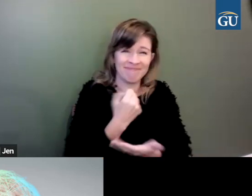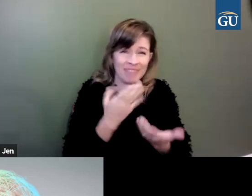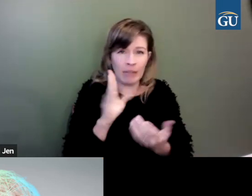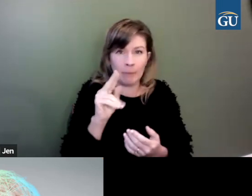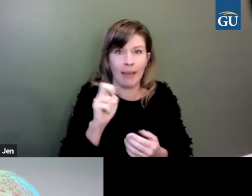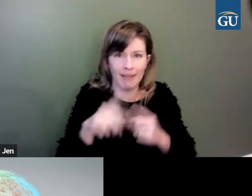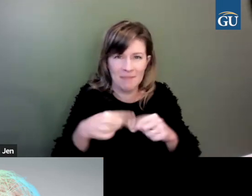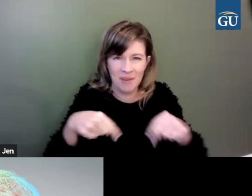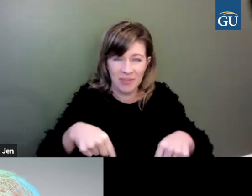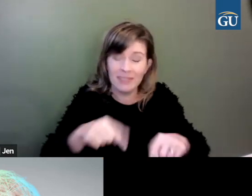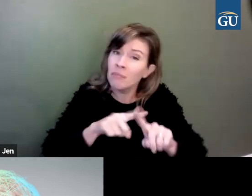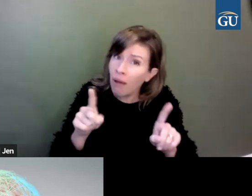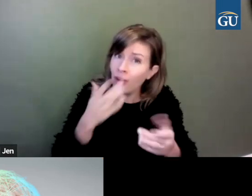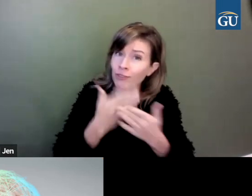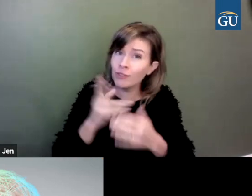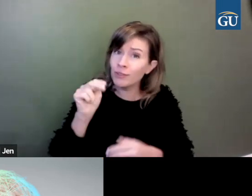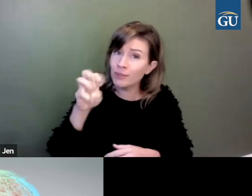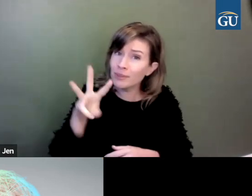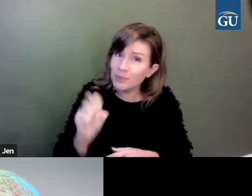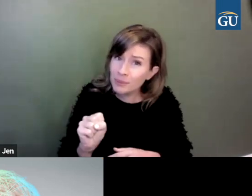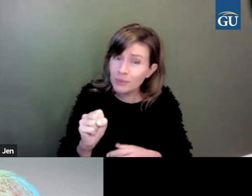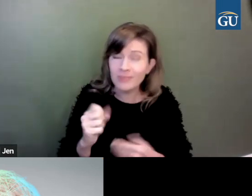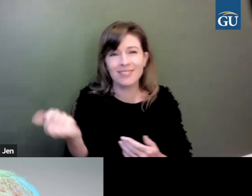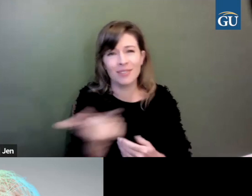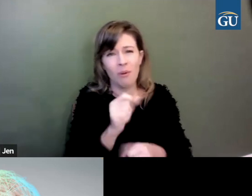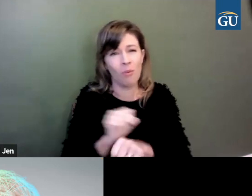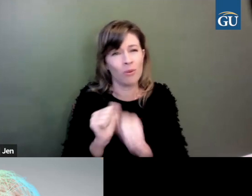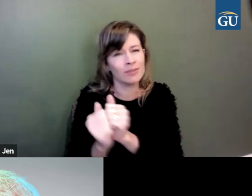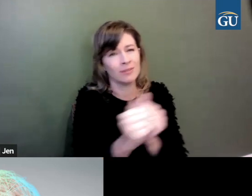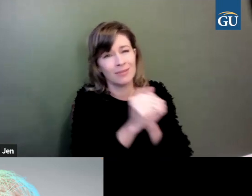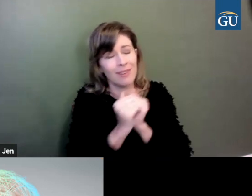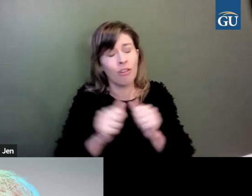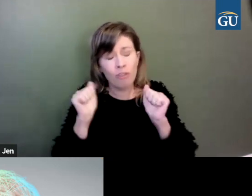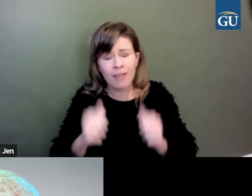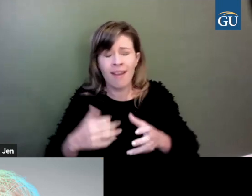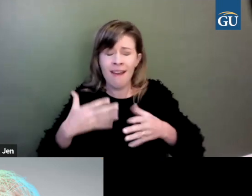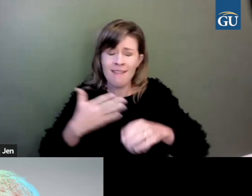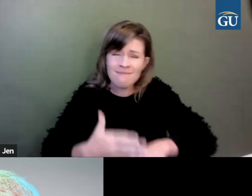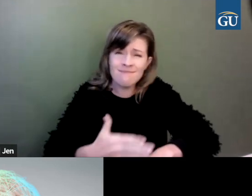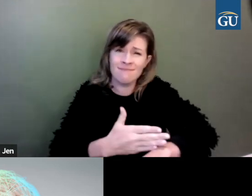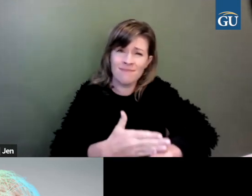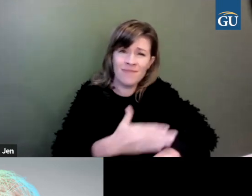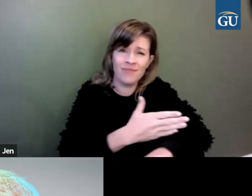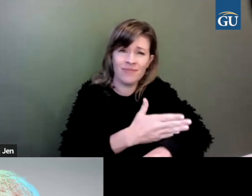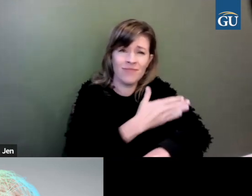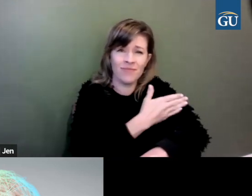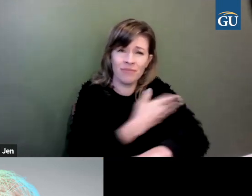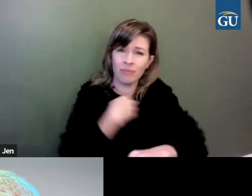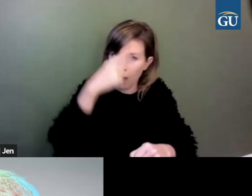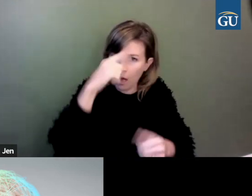when we're all in this together, we can make strides. I believe that we can move toward this vision, right? We